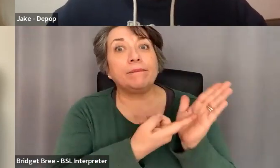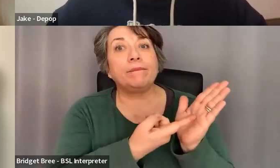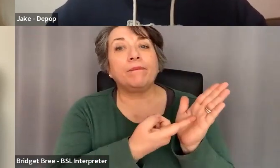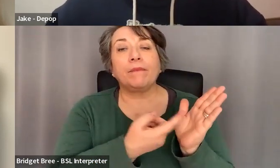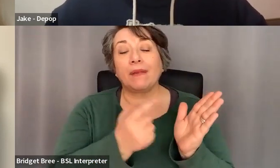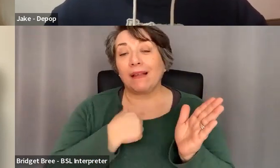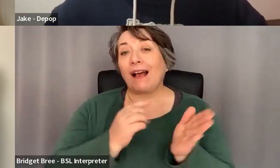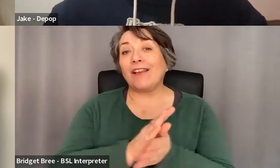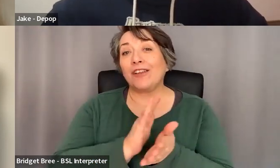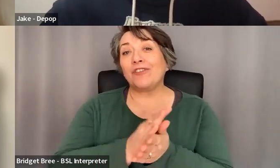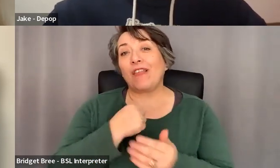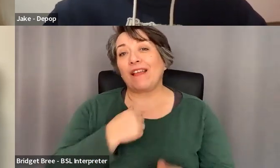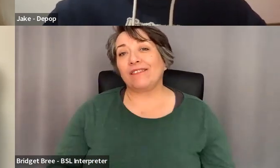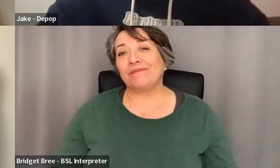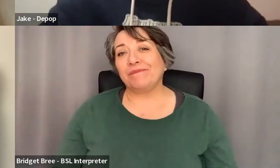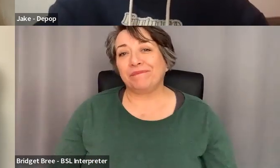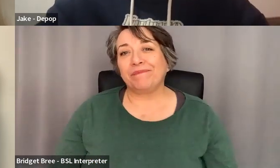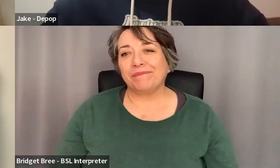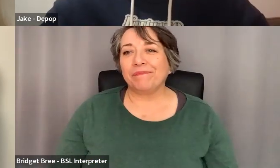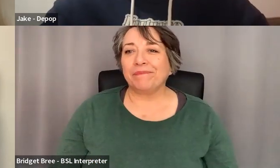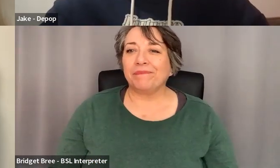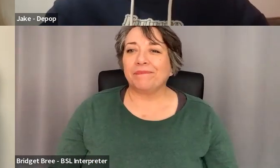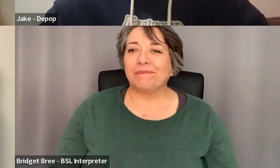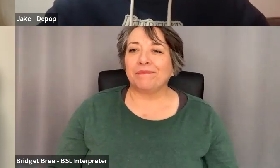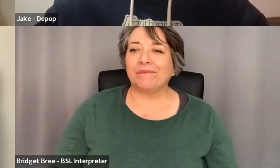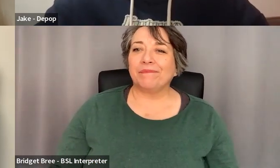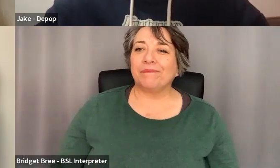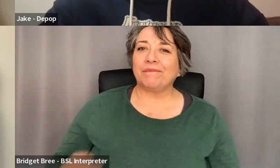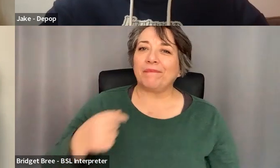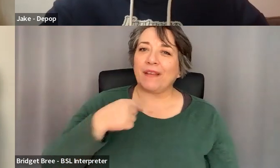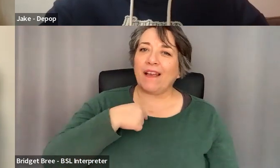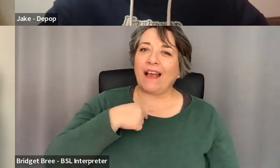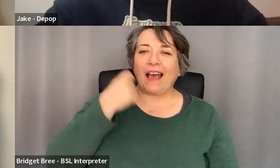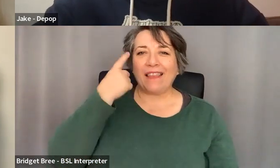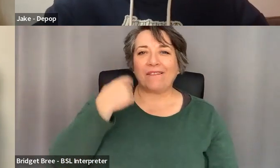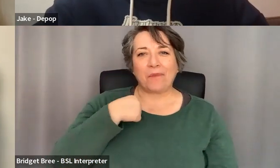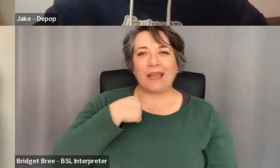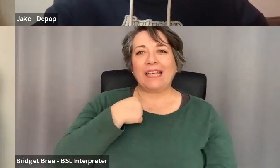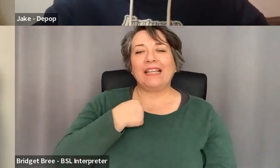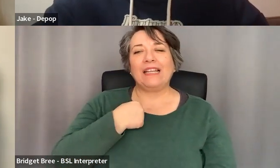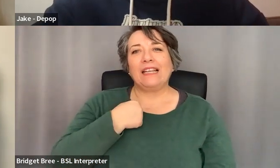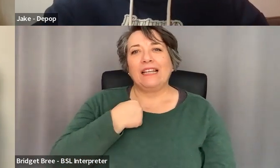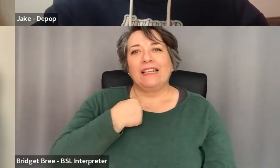idea and running with it, there's so much growth opportunity, that's what I enjoy most about working here. I think for me it's the fact, the ability to be able to have fun.